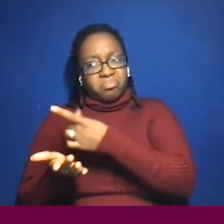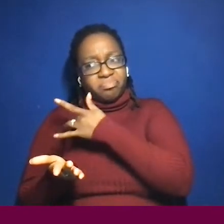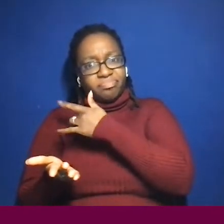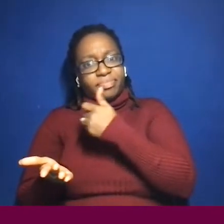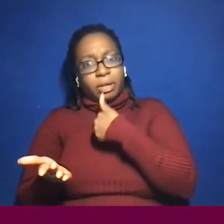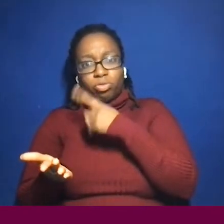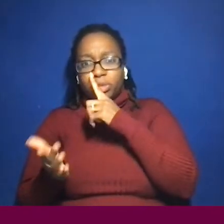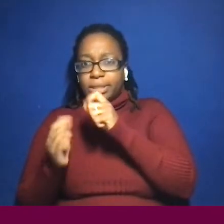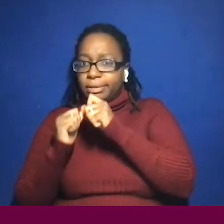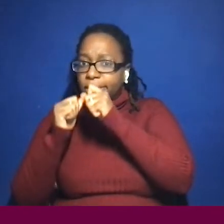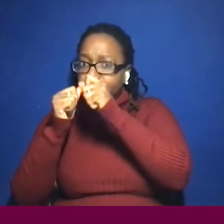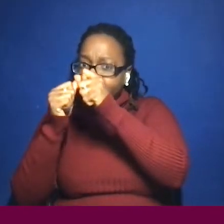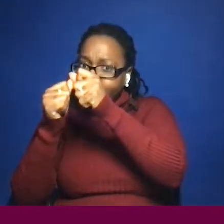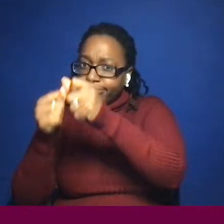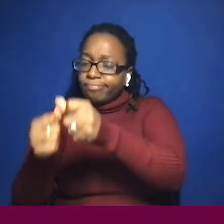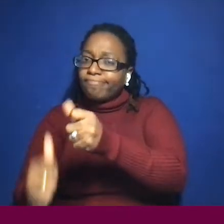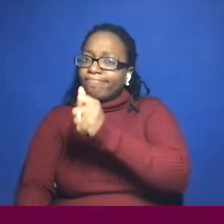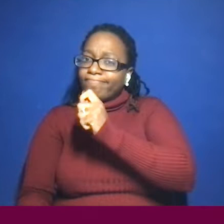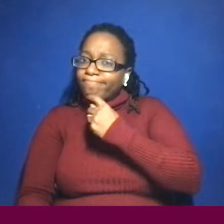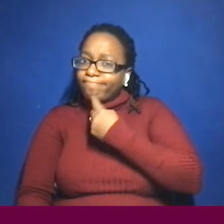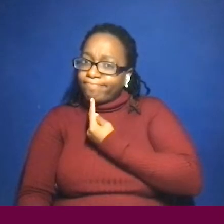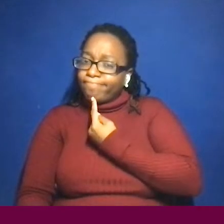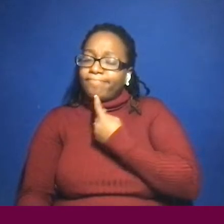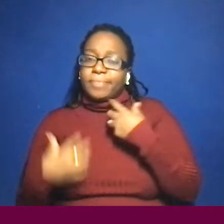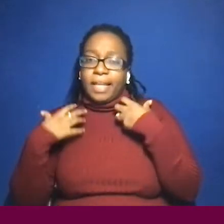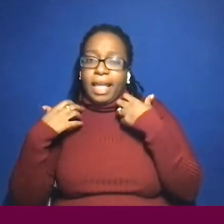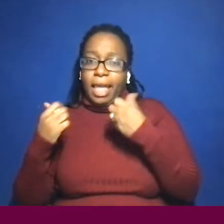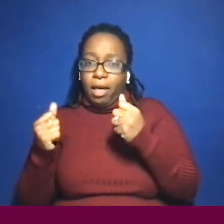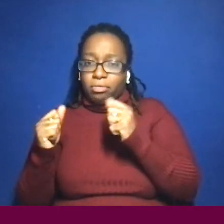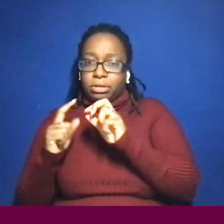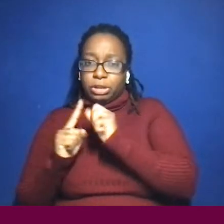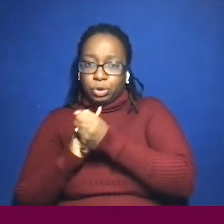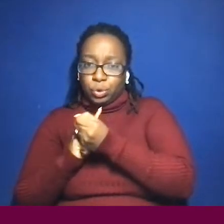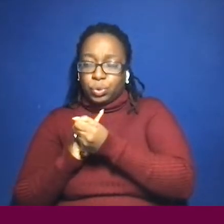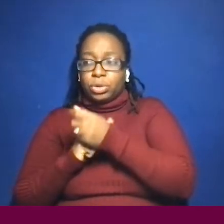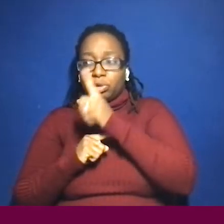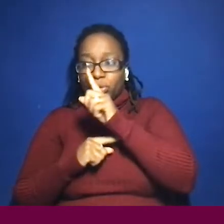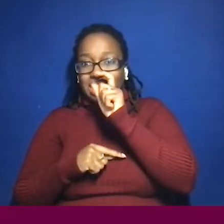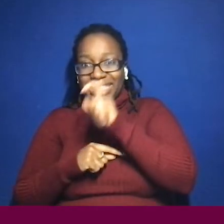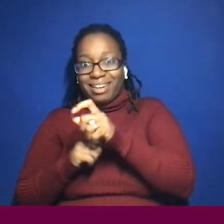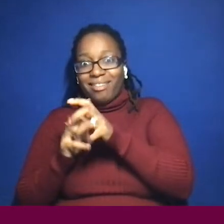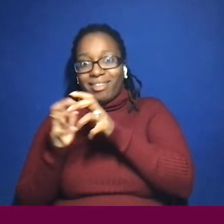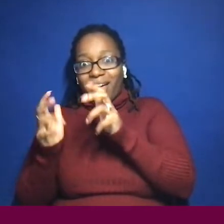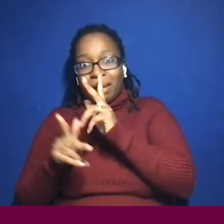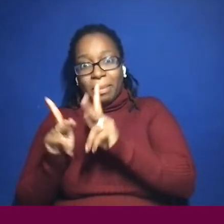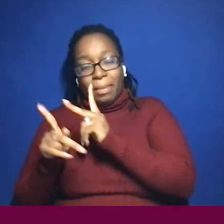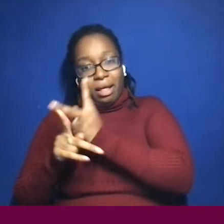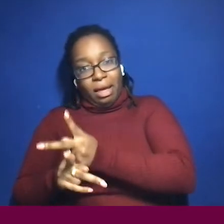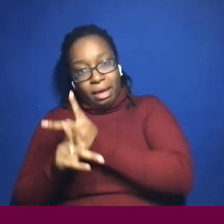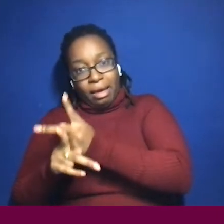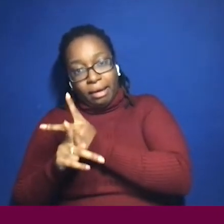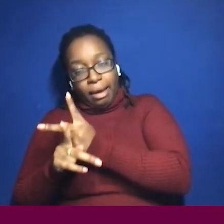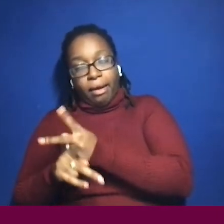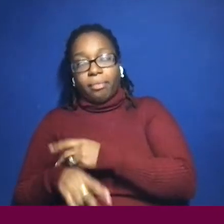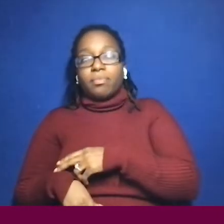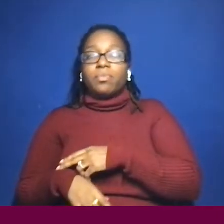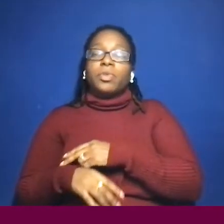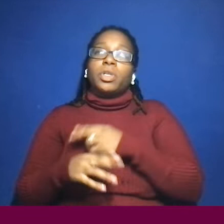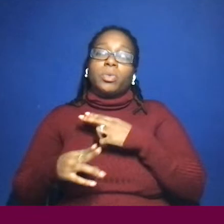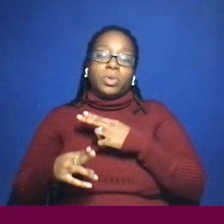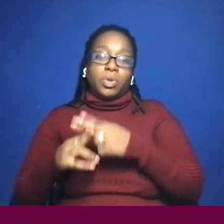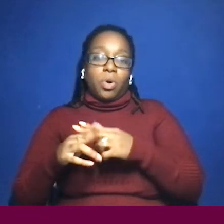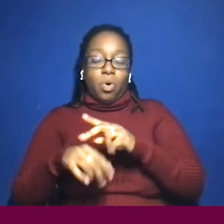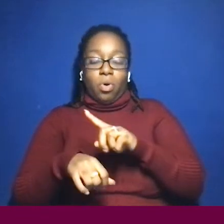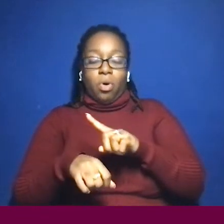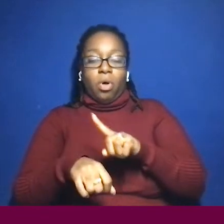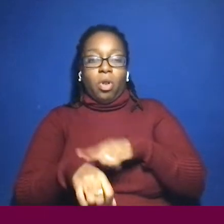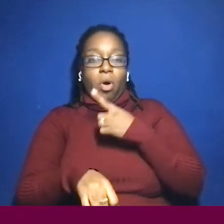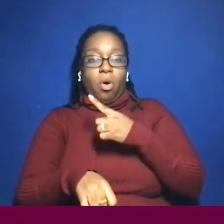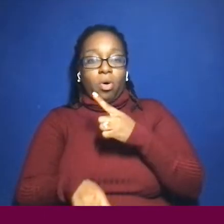they relied on a lot of care. And so it was called a long term acute care facility. It was providing